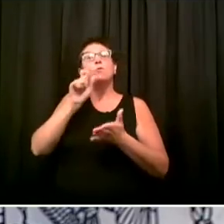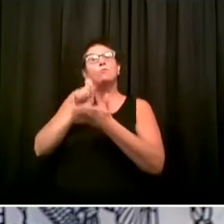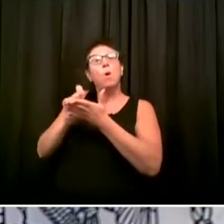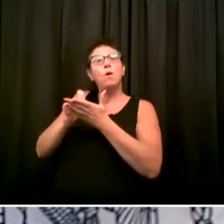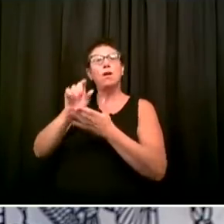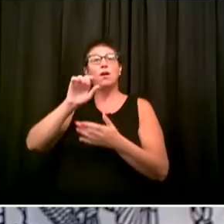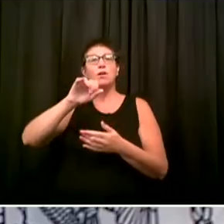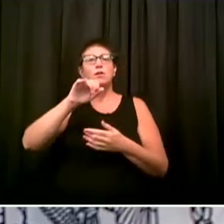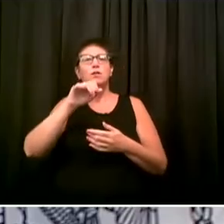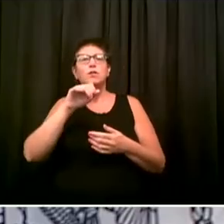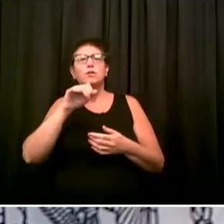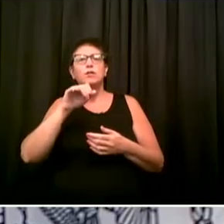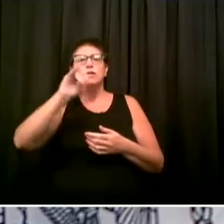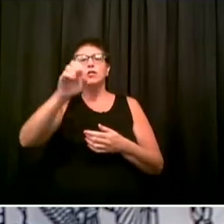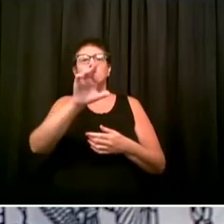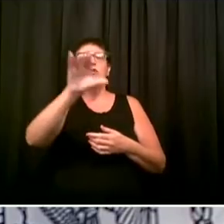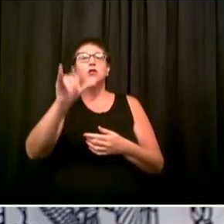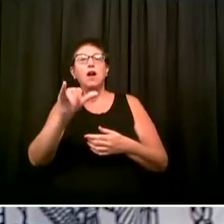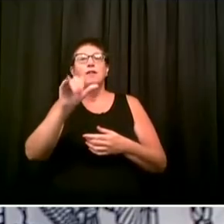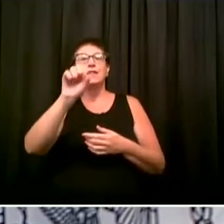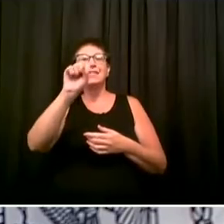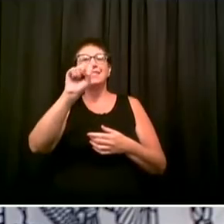JERRY SEINFELD, T THEIT OLEF